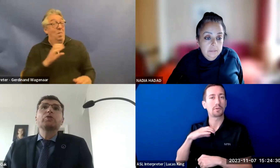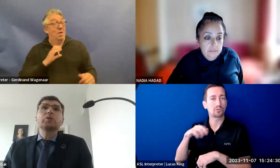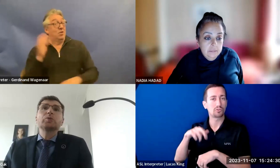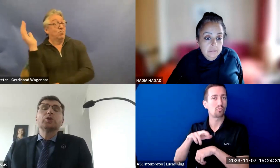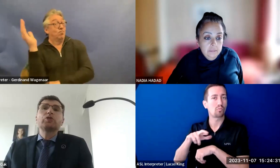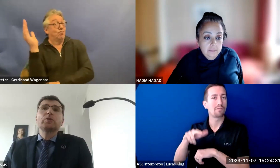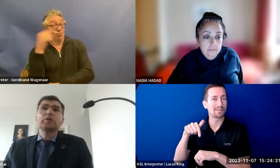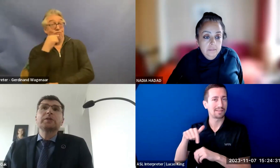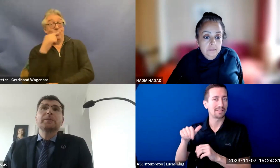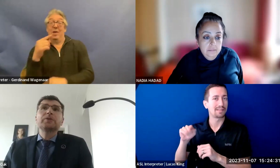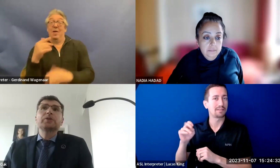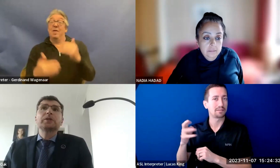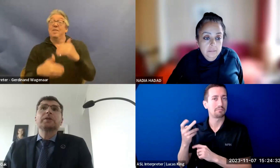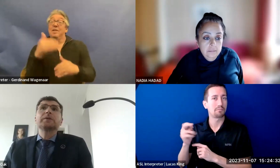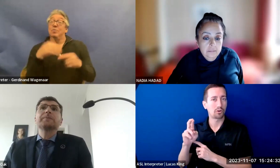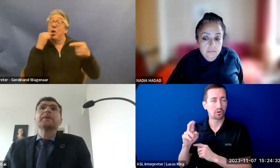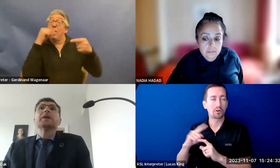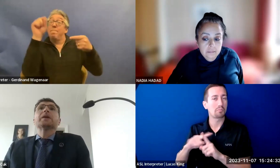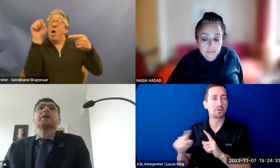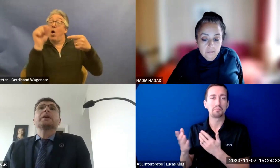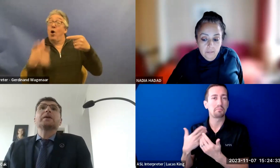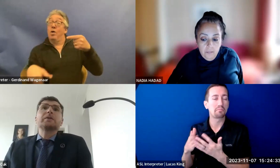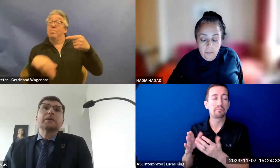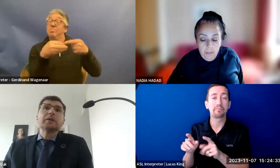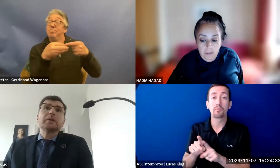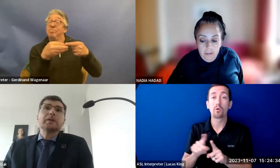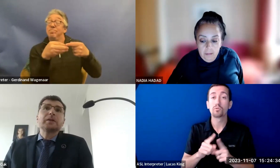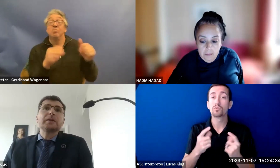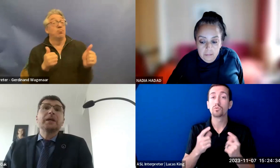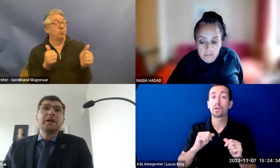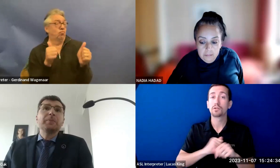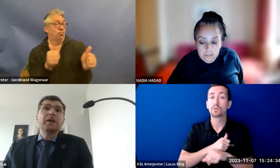but we tried to establish a document marker